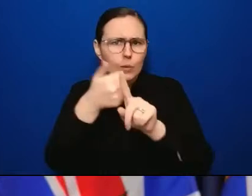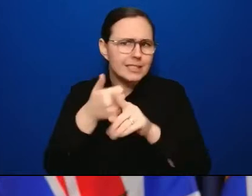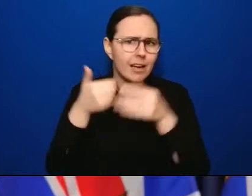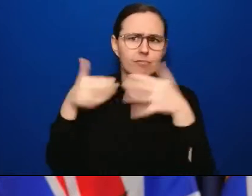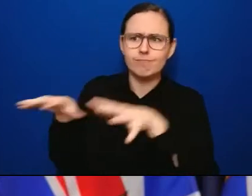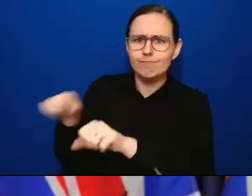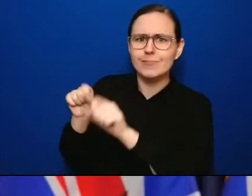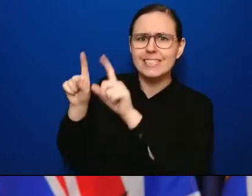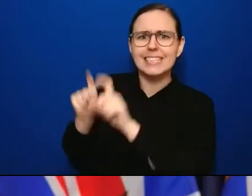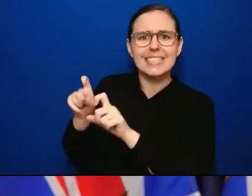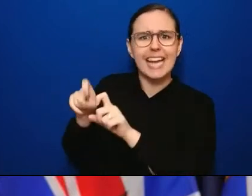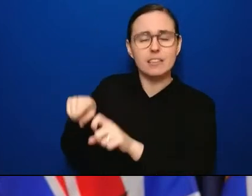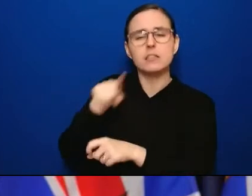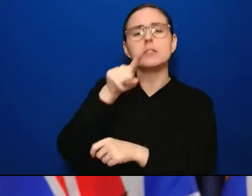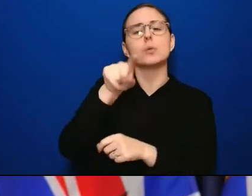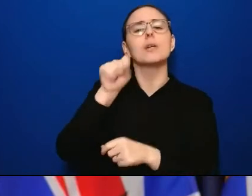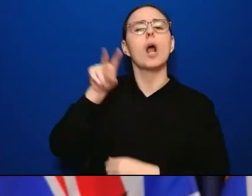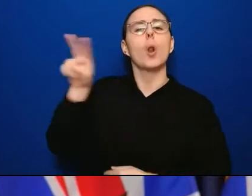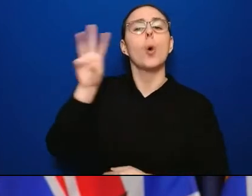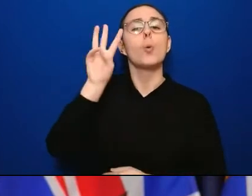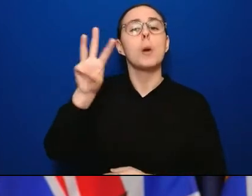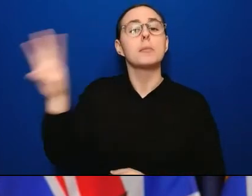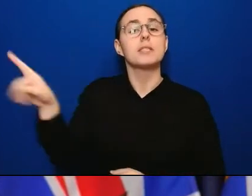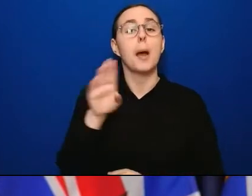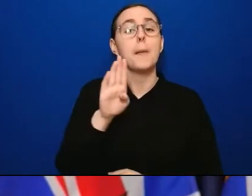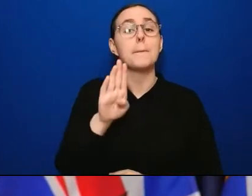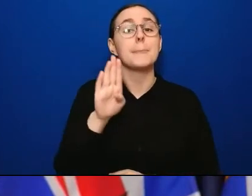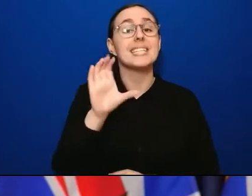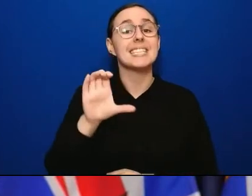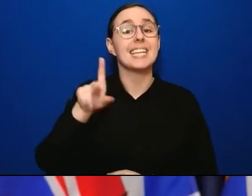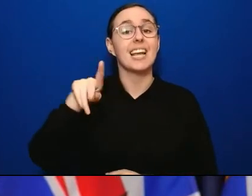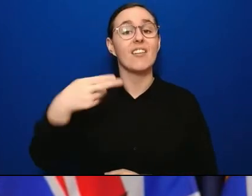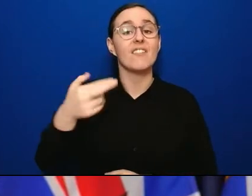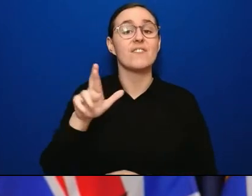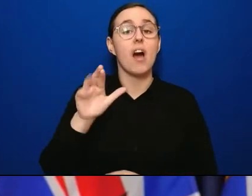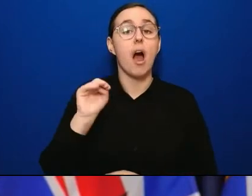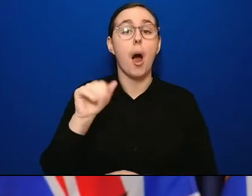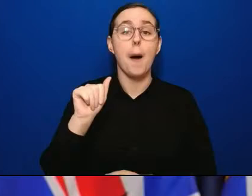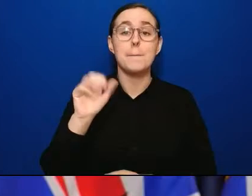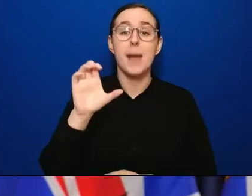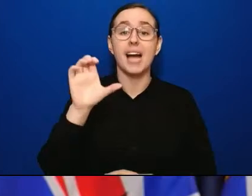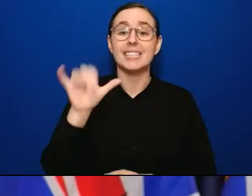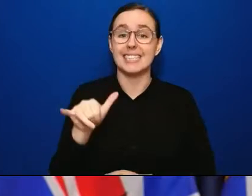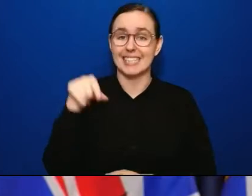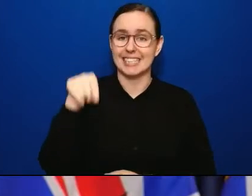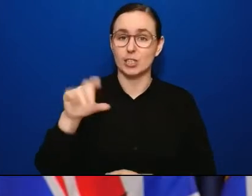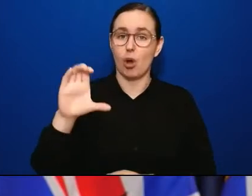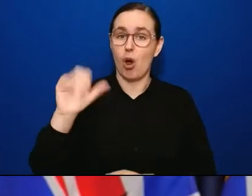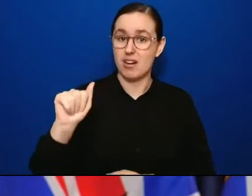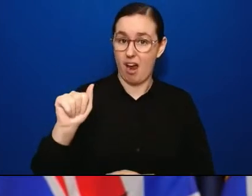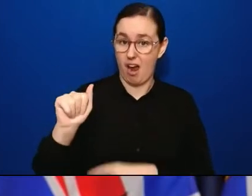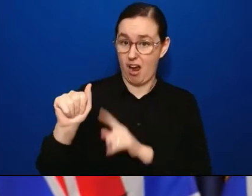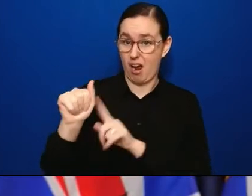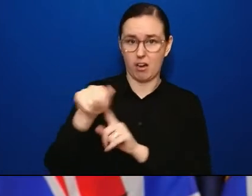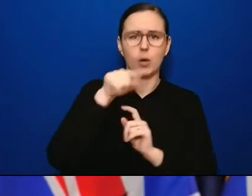Columbians can visit BC pharmacy dot C A to get the location in their community. It's important to remember that testing